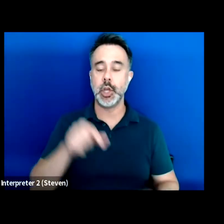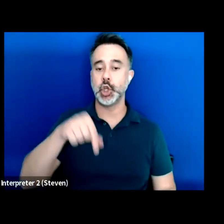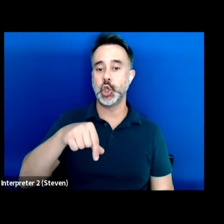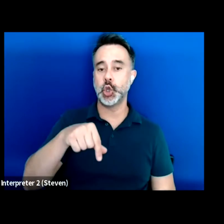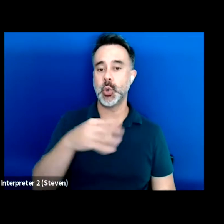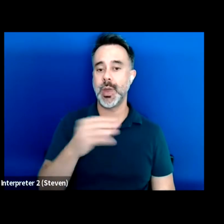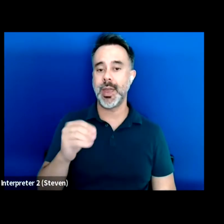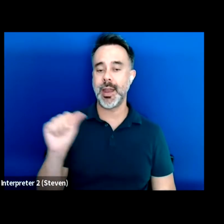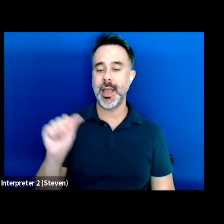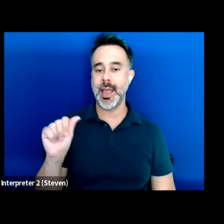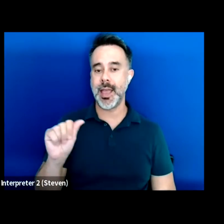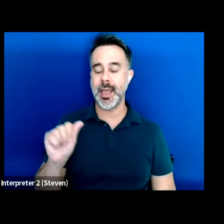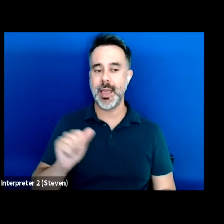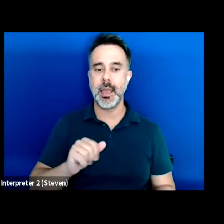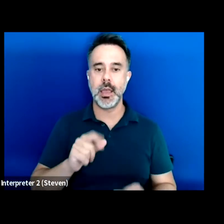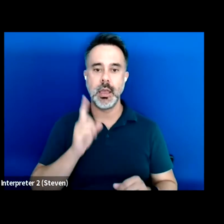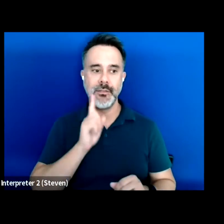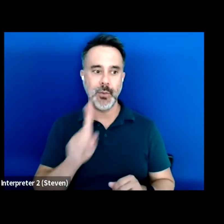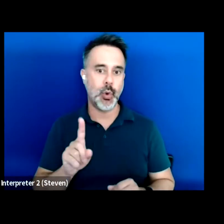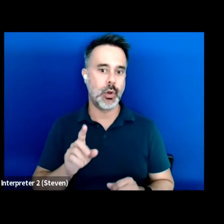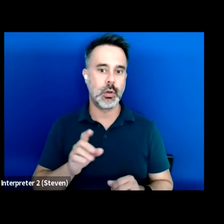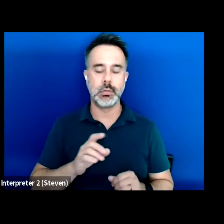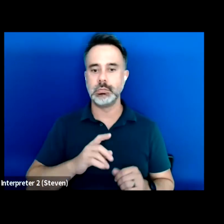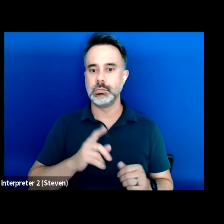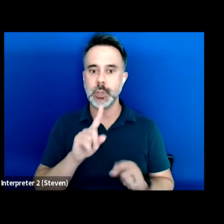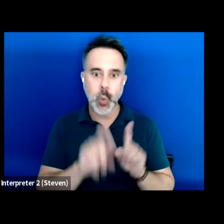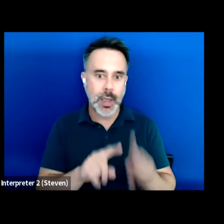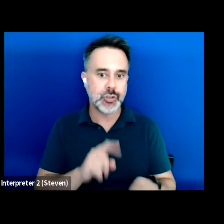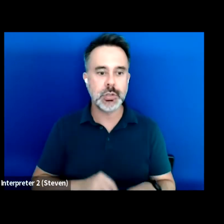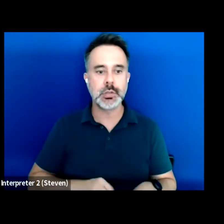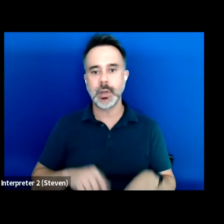that's going to happen at the end of the program. So stay tuned for that.